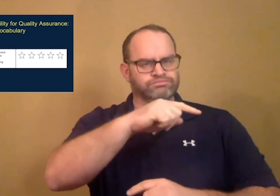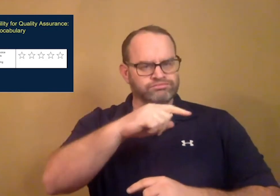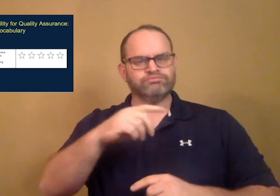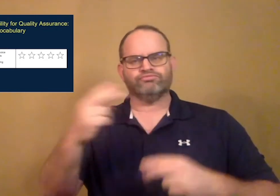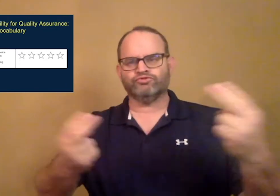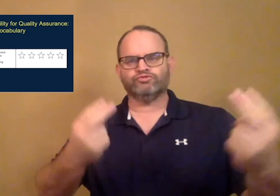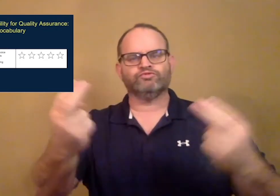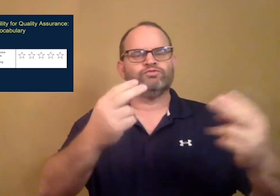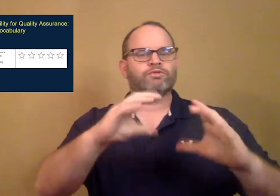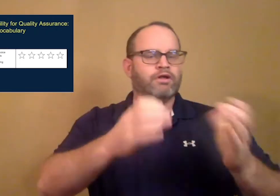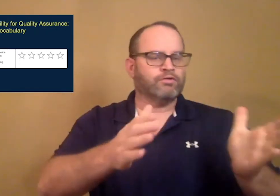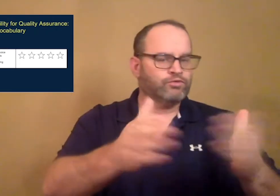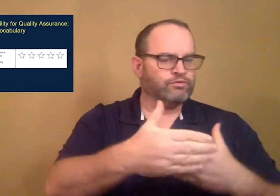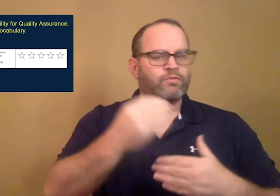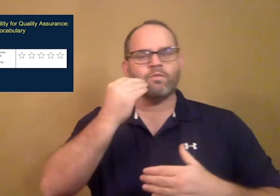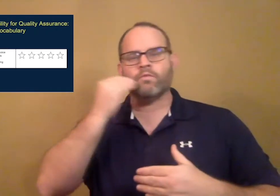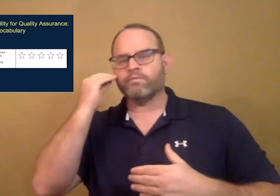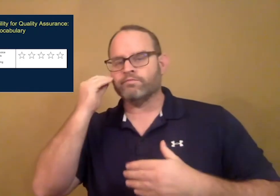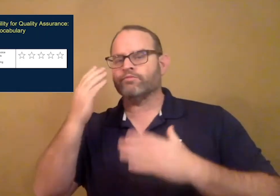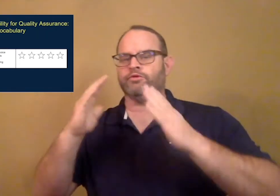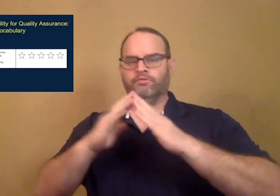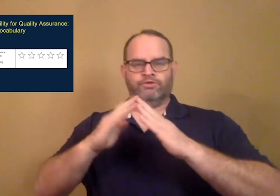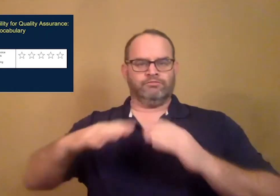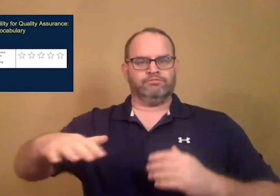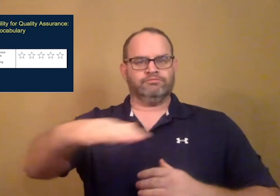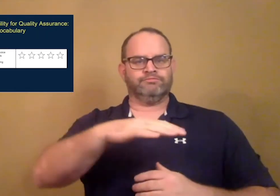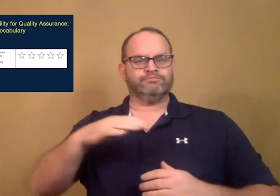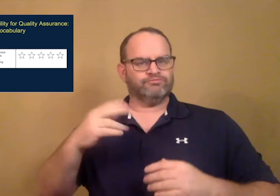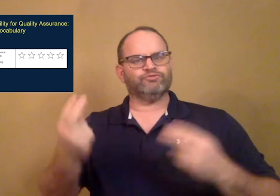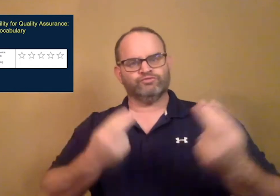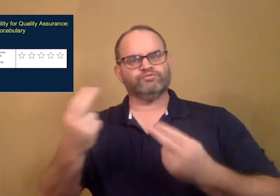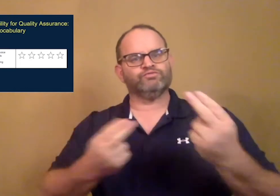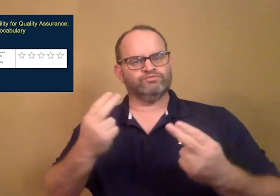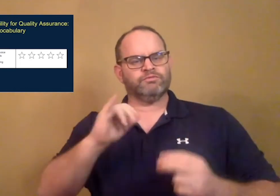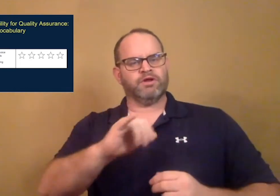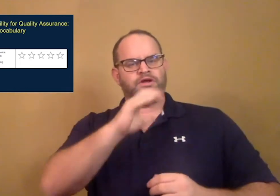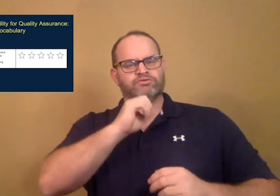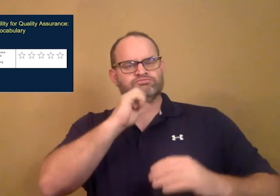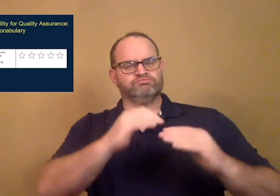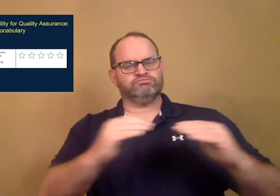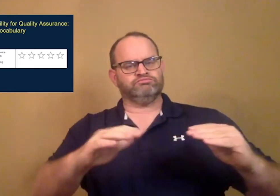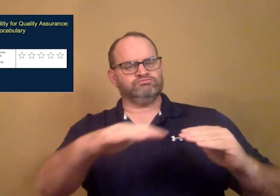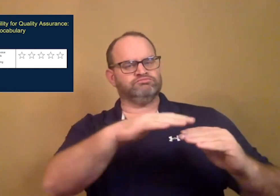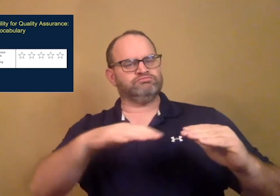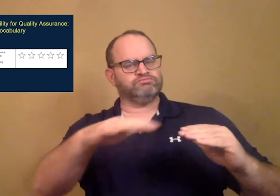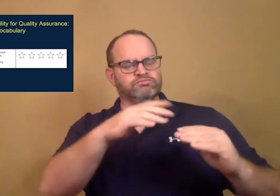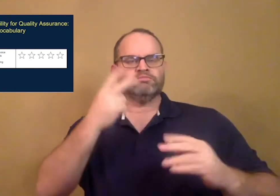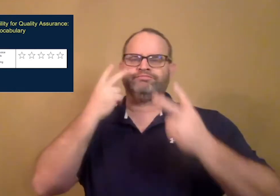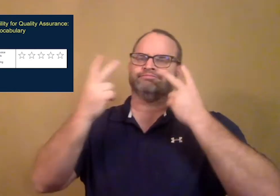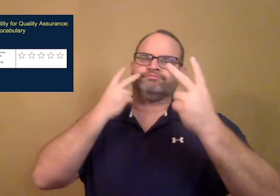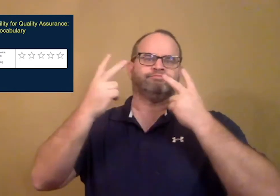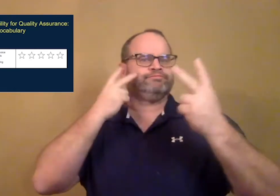that are used in the classroom, home, and community and are age-developmentally appropriate.